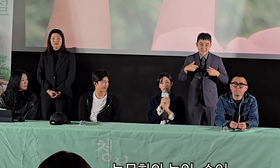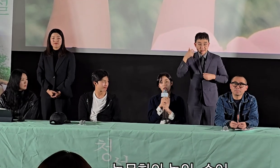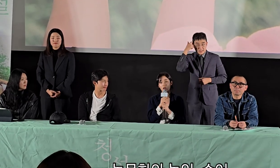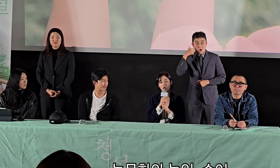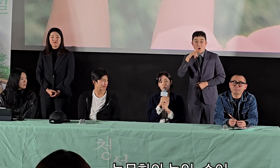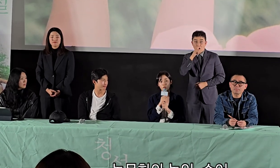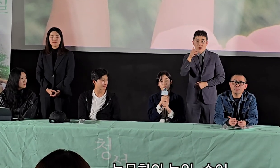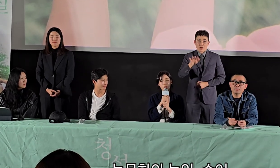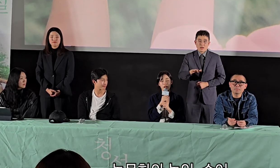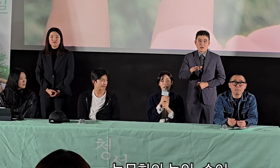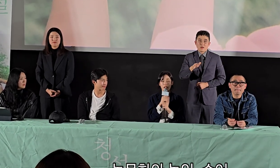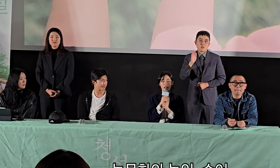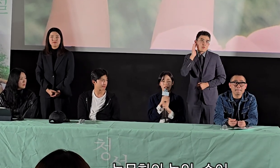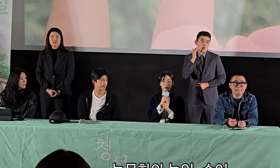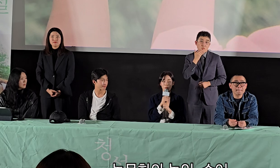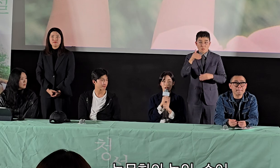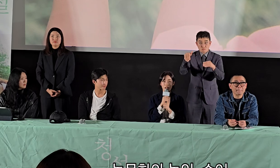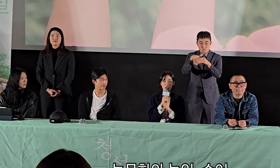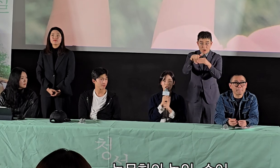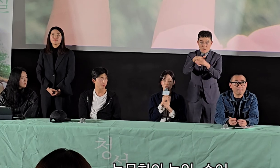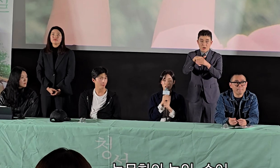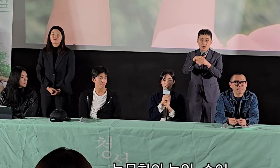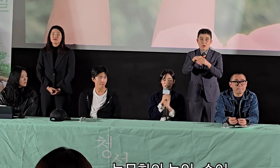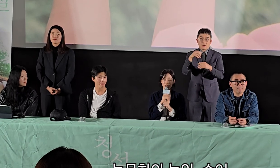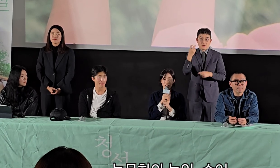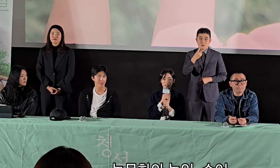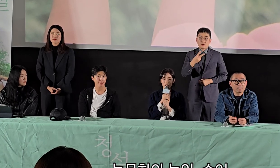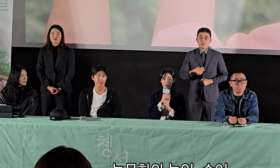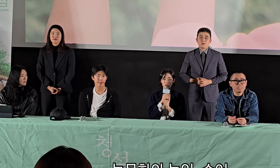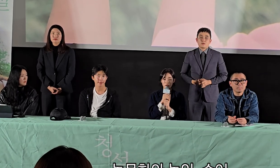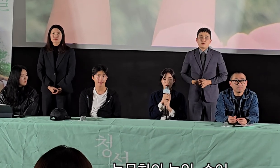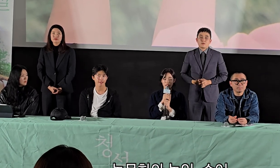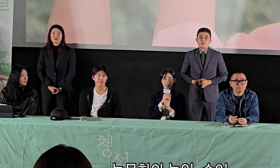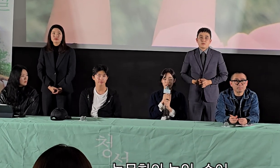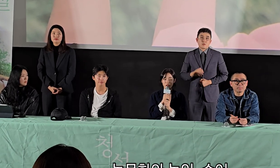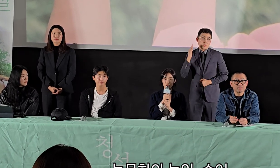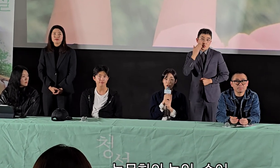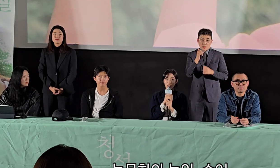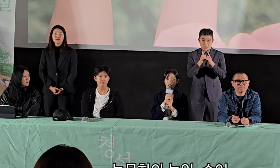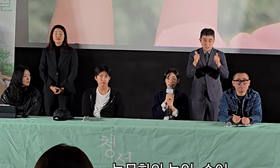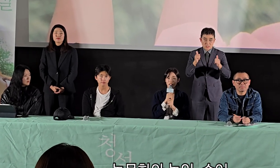but also take an interest in the deaf culture and deaf sign language.